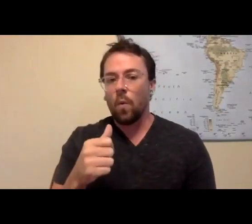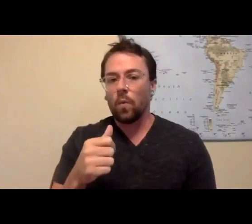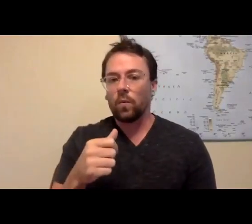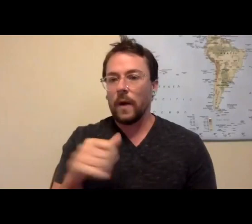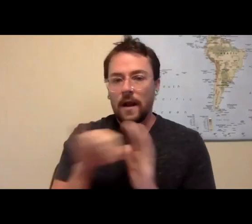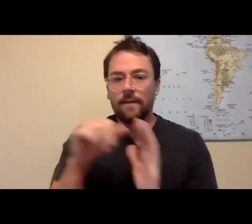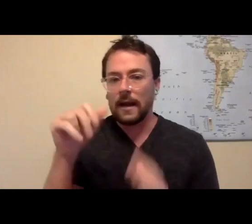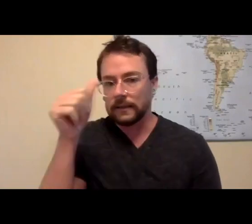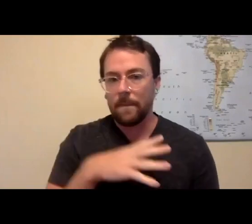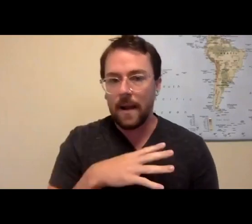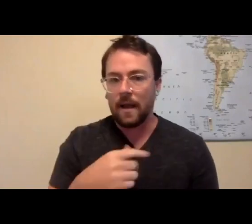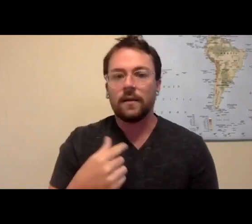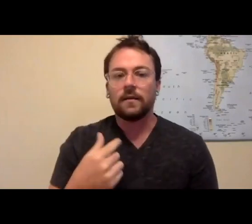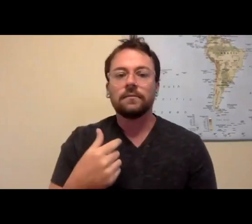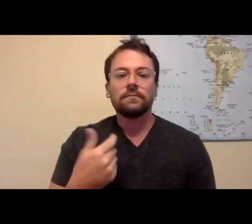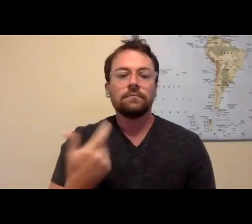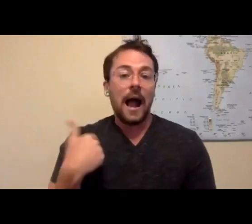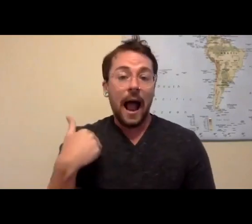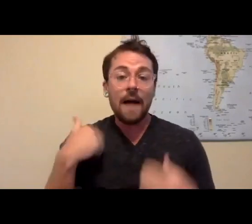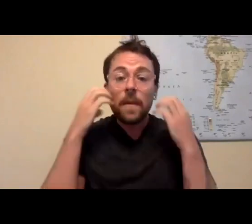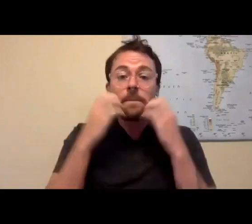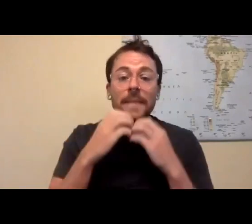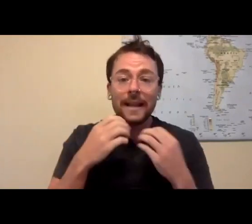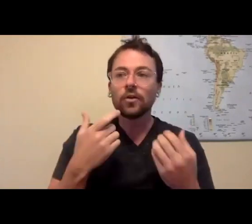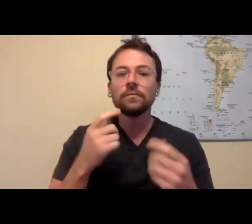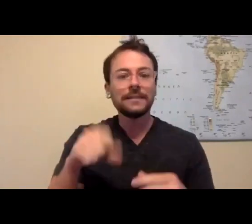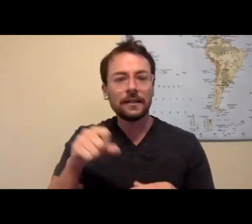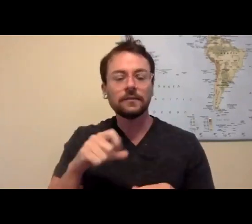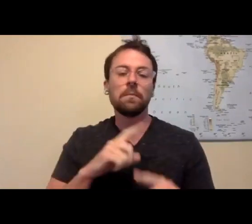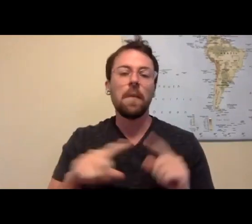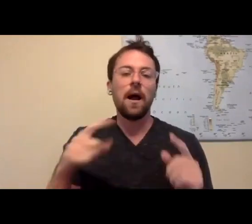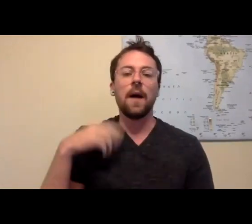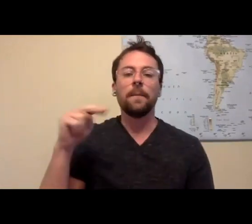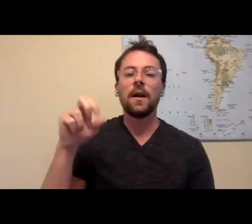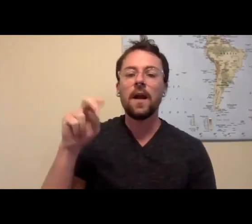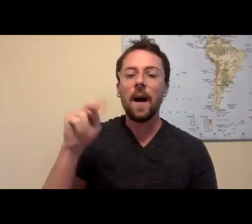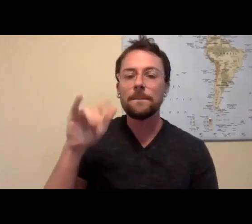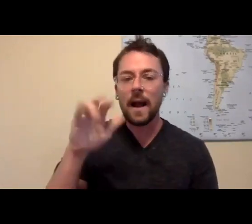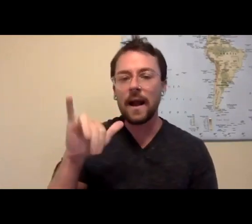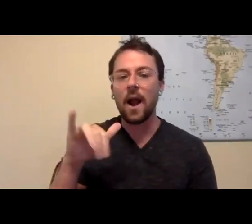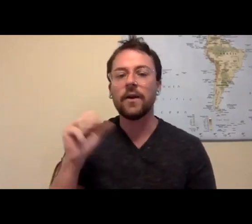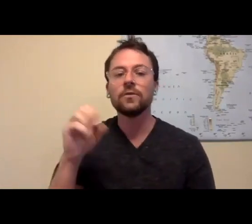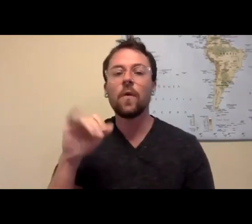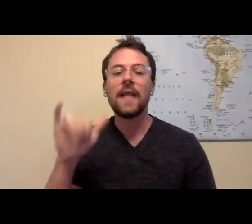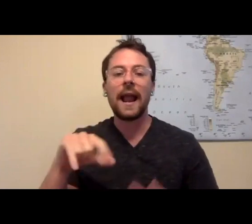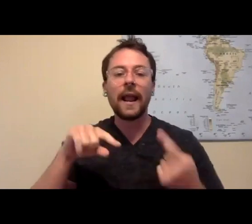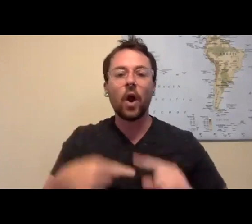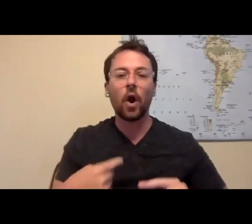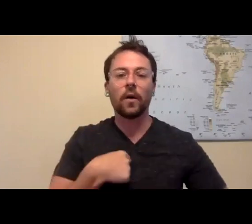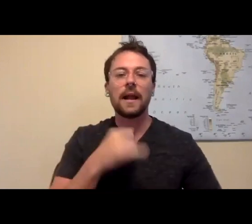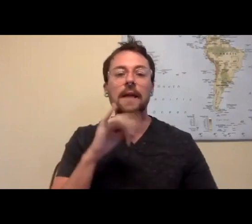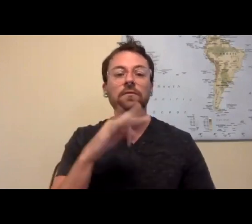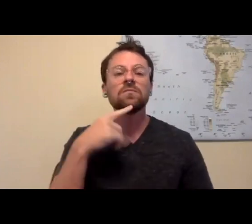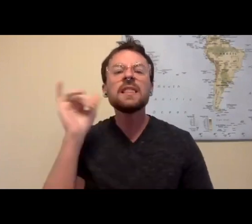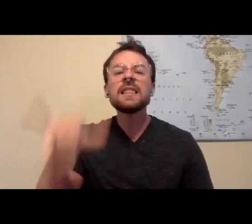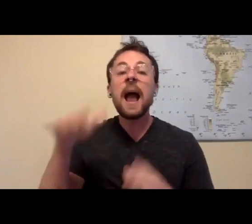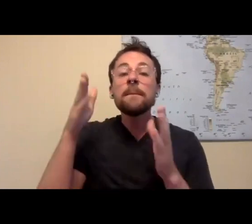You may say that somebody looks masculine or that person may have a beard, rather than